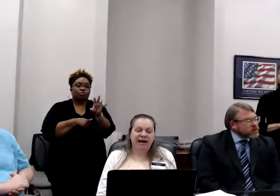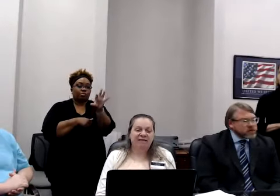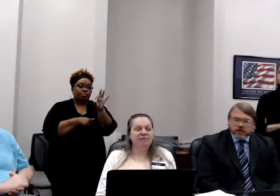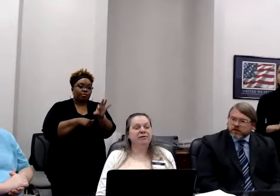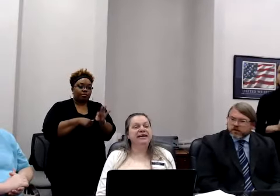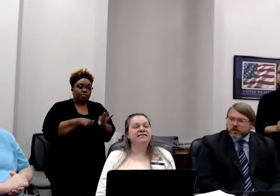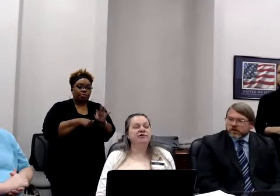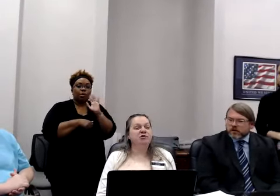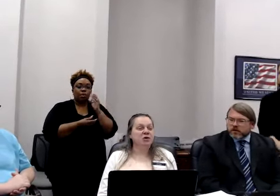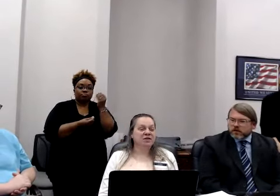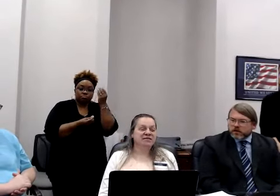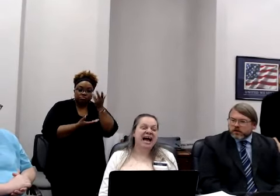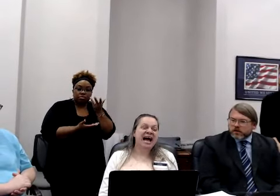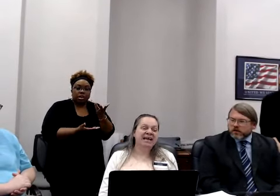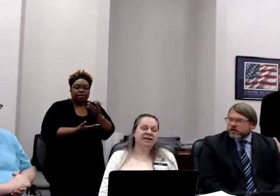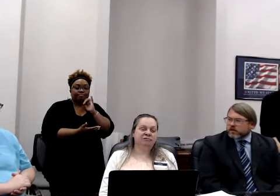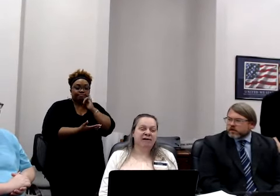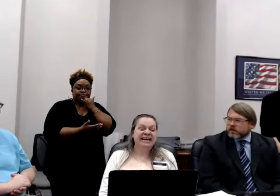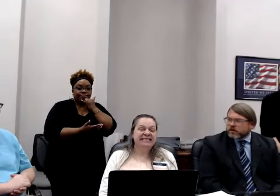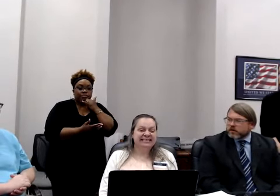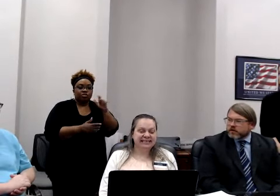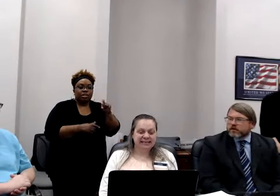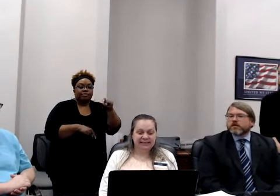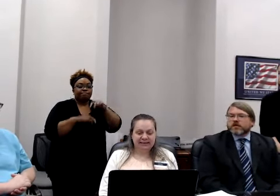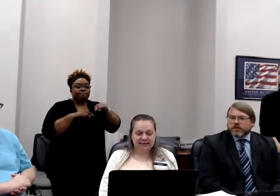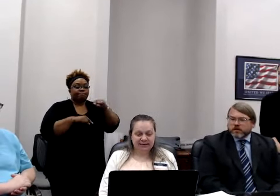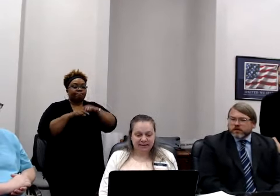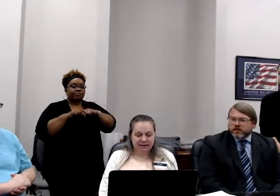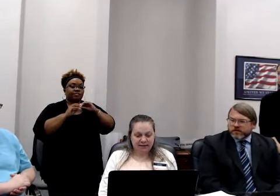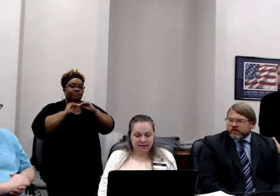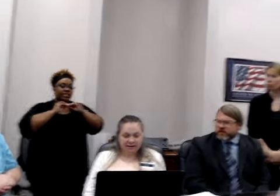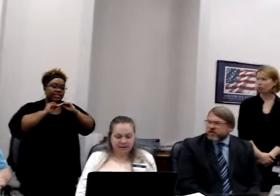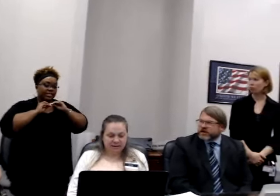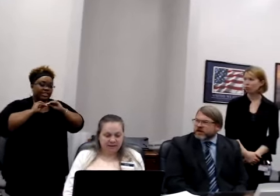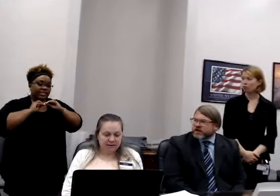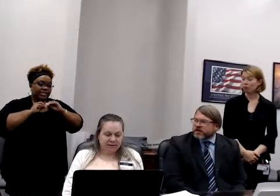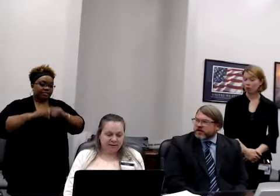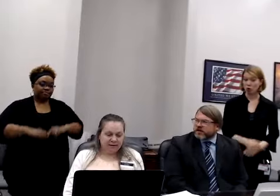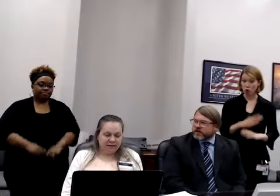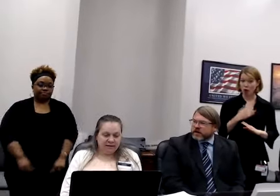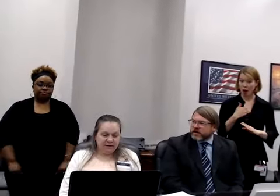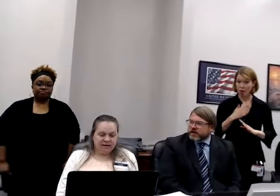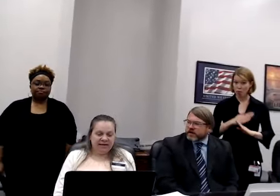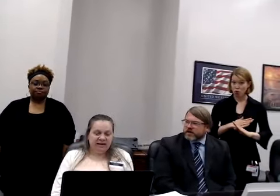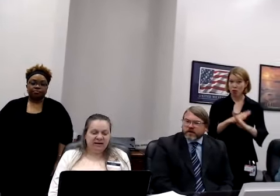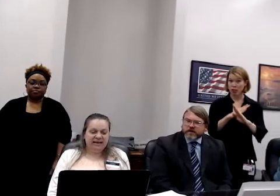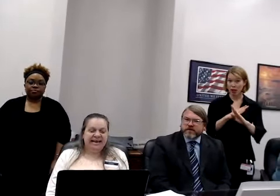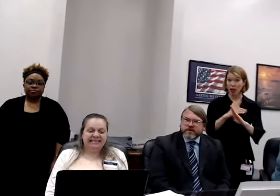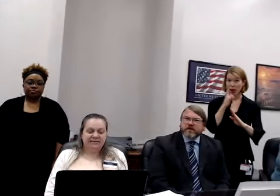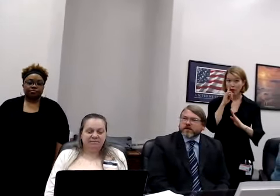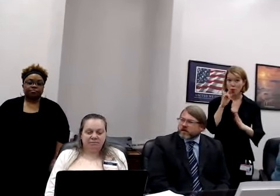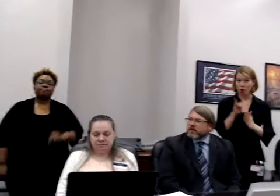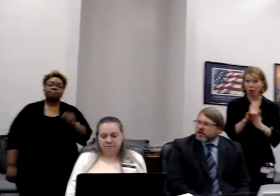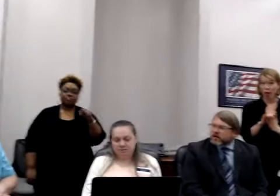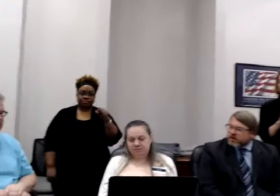and will have you re-do that race. So there's, a protection in there for that kinda thing? Yes.